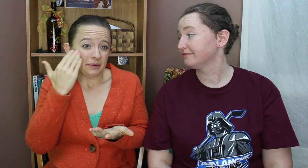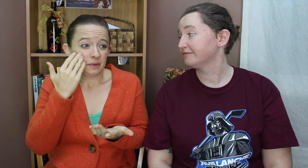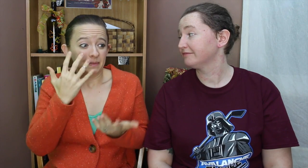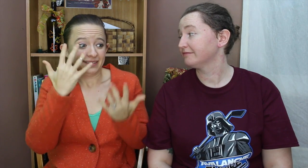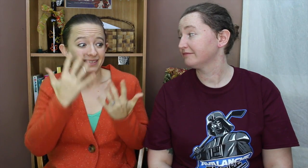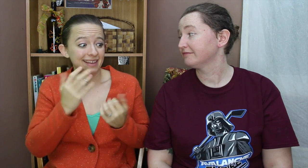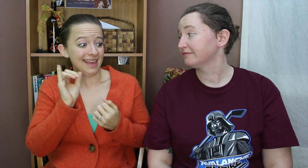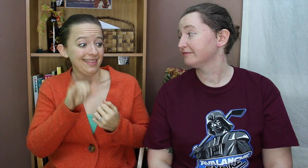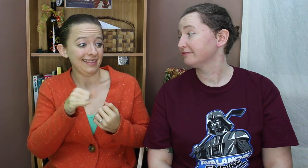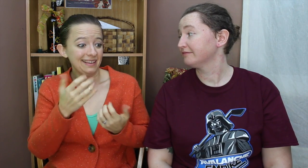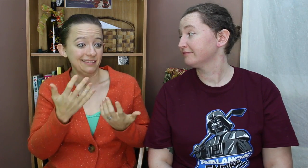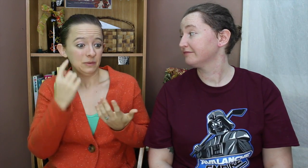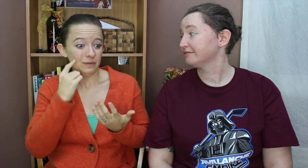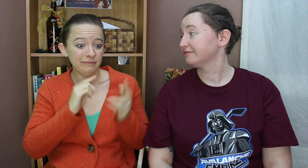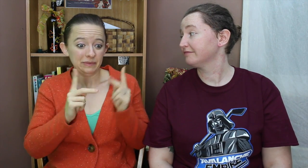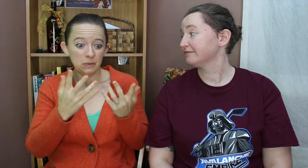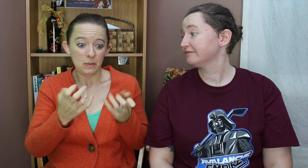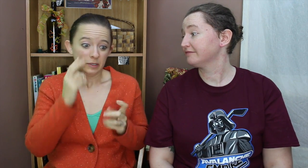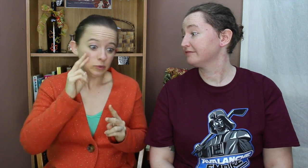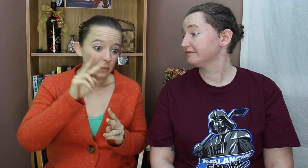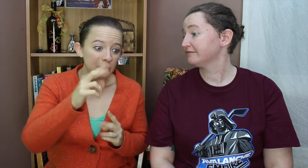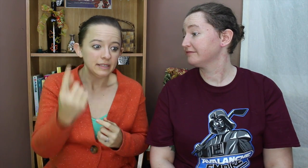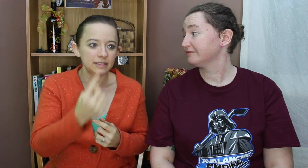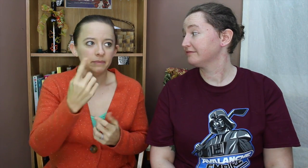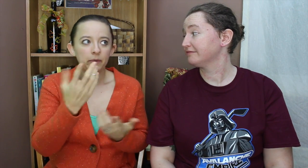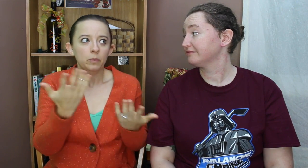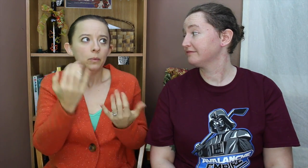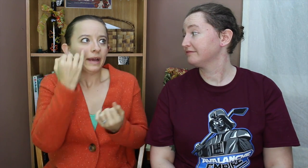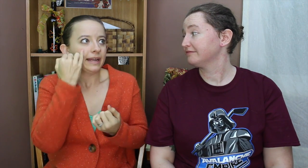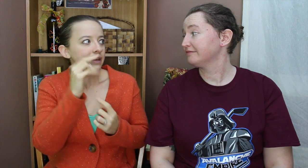important for that and just sad that Deaf people they want to watch something